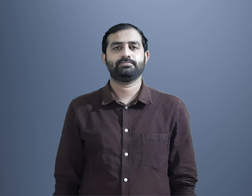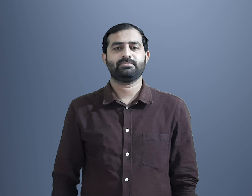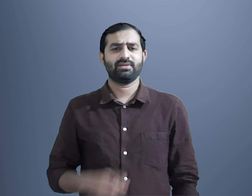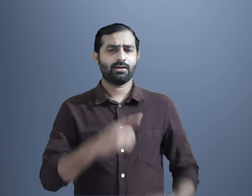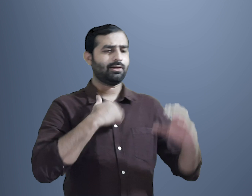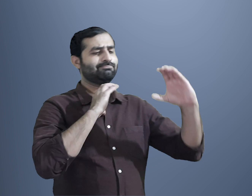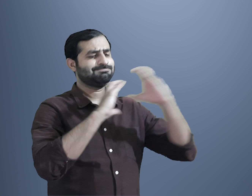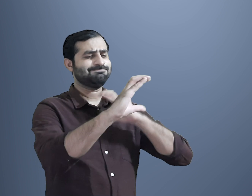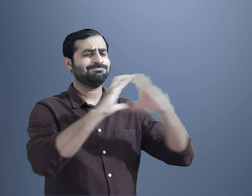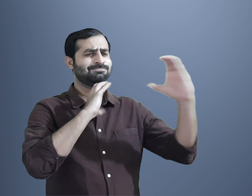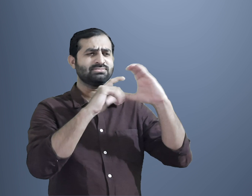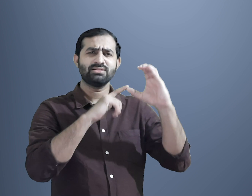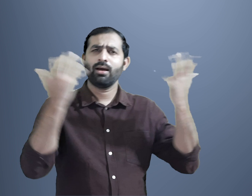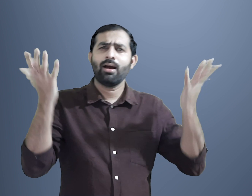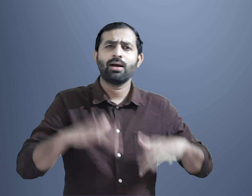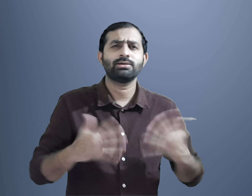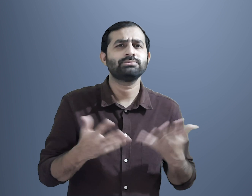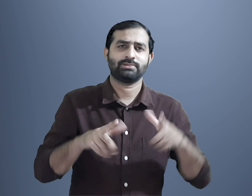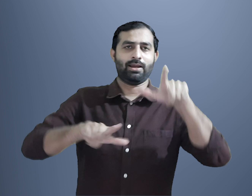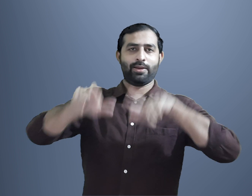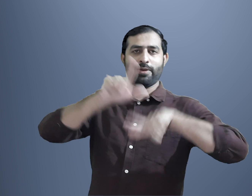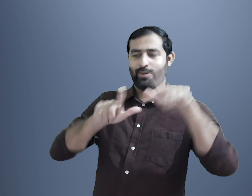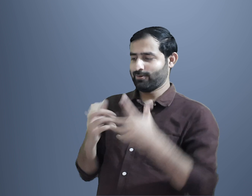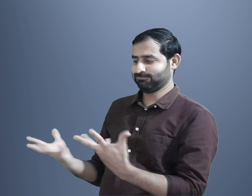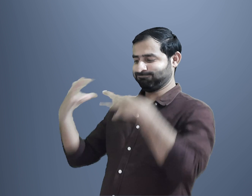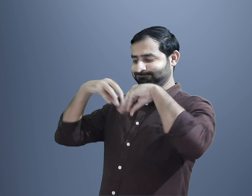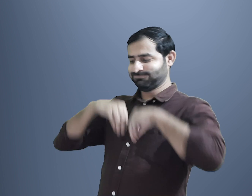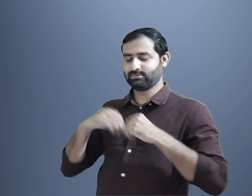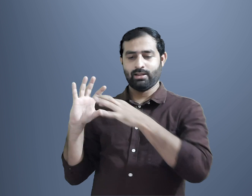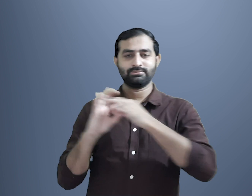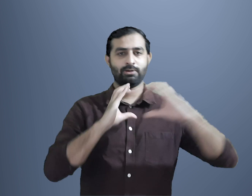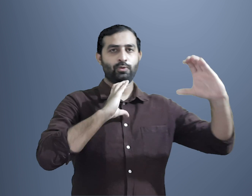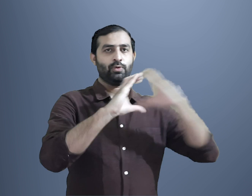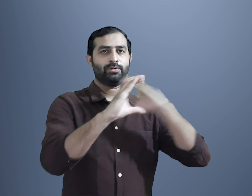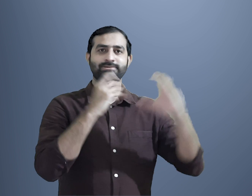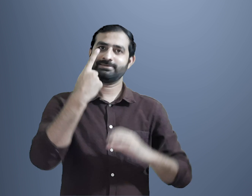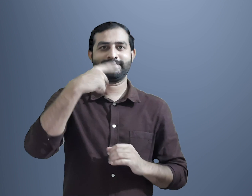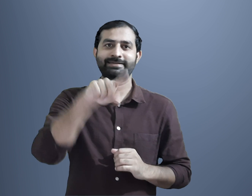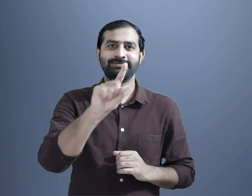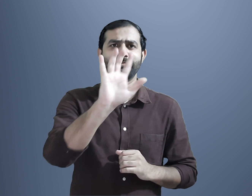Language is the prime tool of communication. Due to language we can communicate effectively.